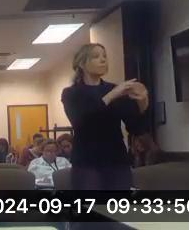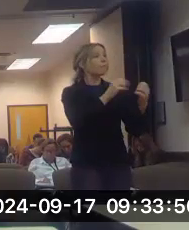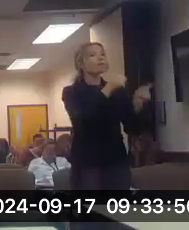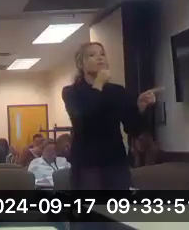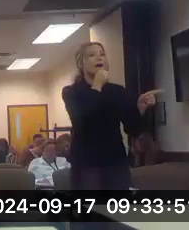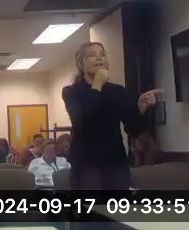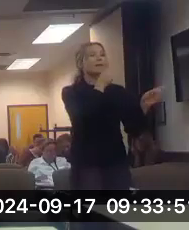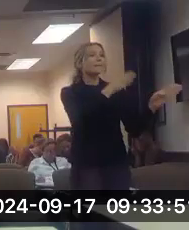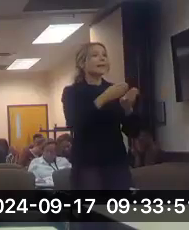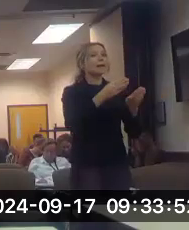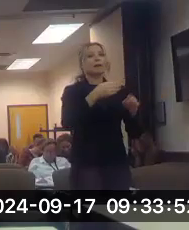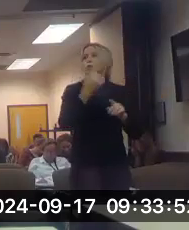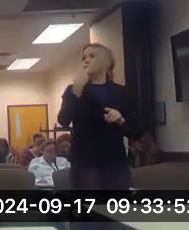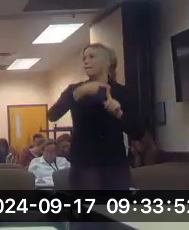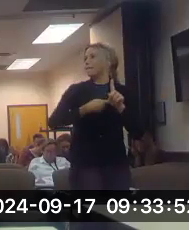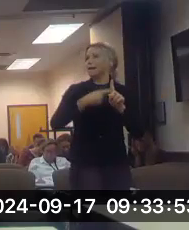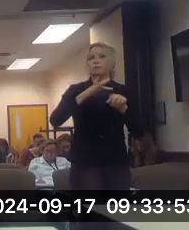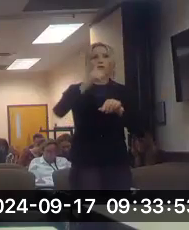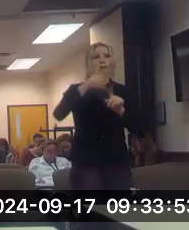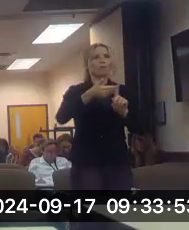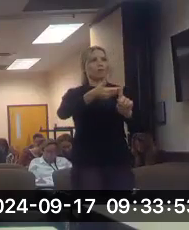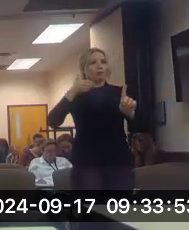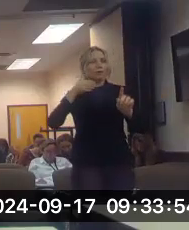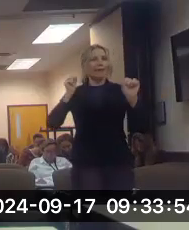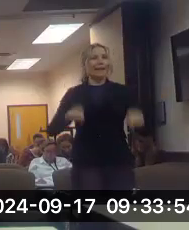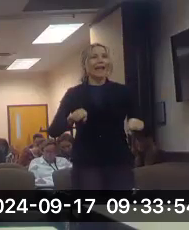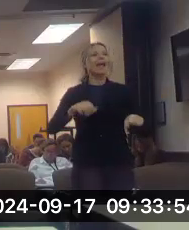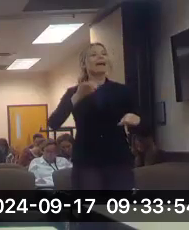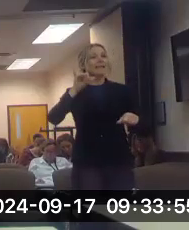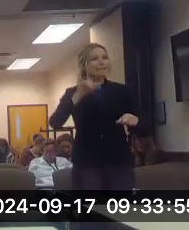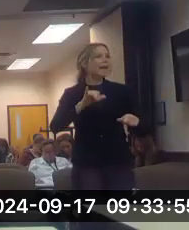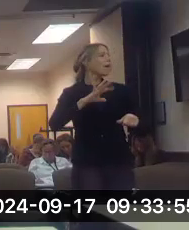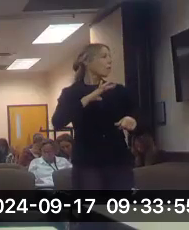Reginald Parson: This change aims to reduce the financial burden on businesses by providing more flexibility